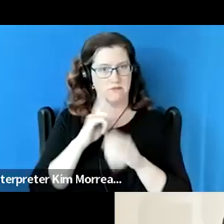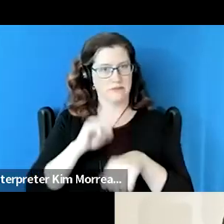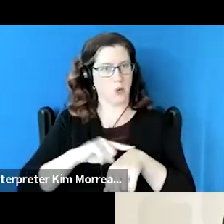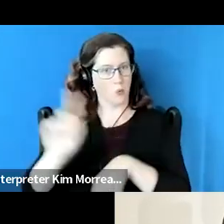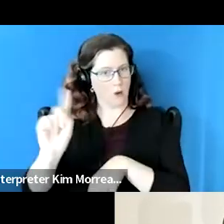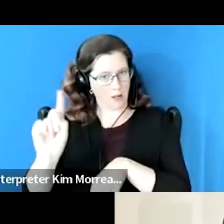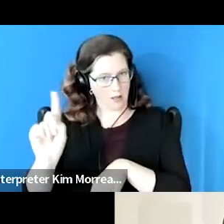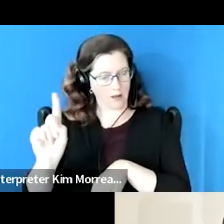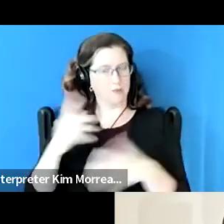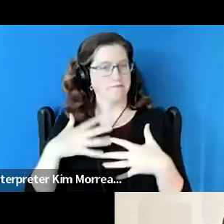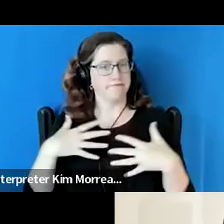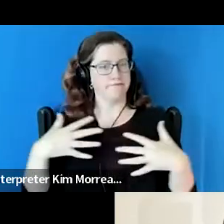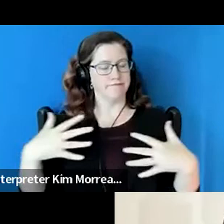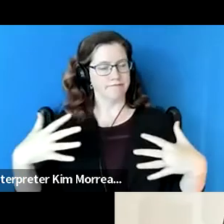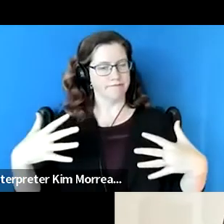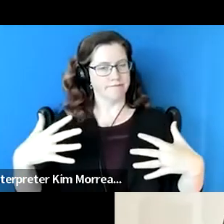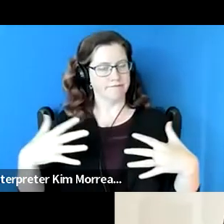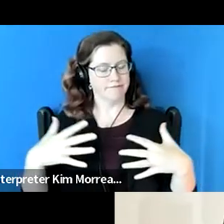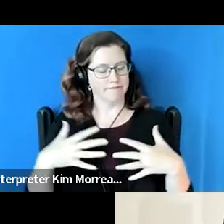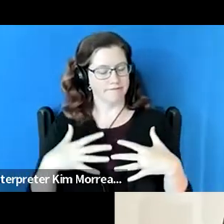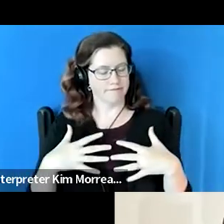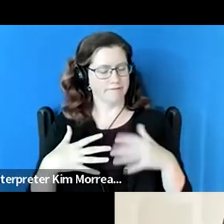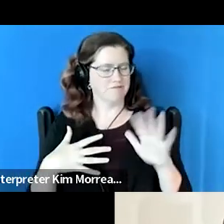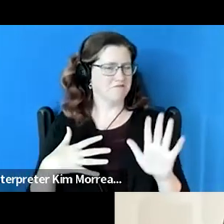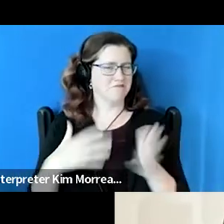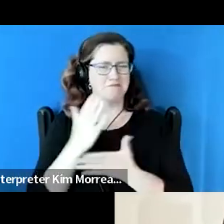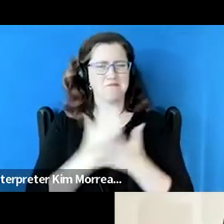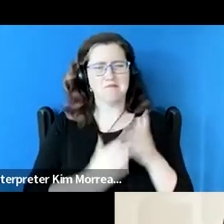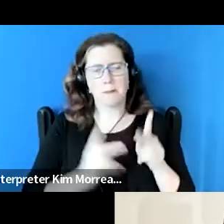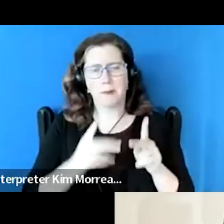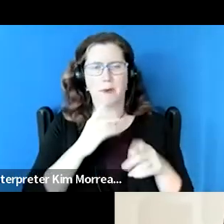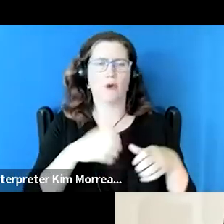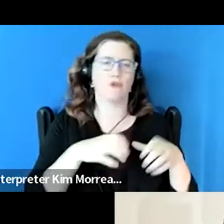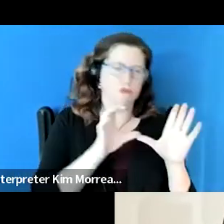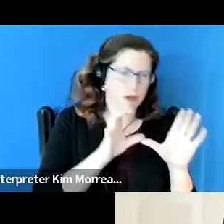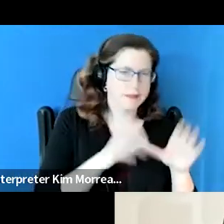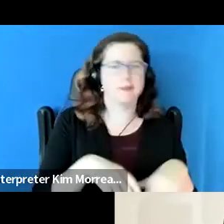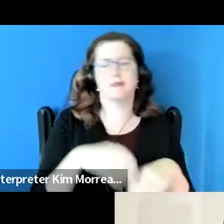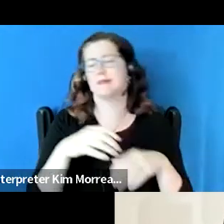Now, granted, there's gonna be certain people that are in crisis or certain urgent and emergent situations